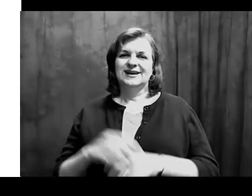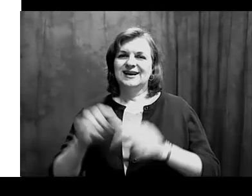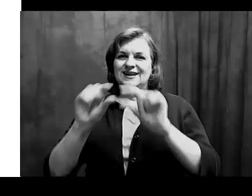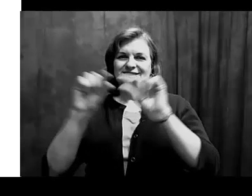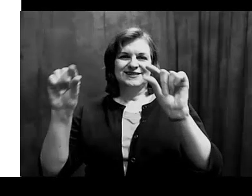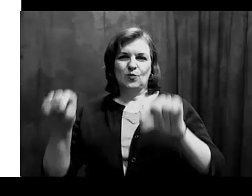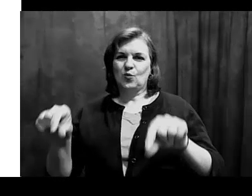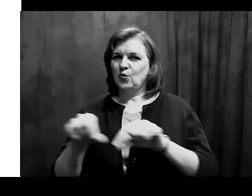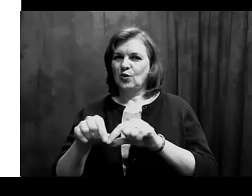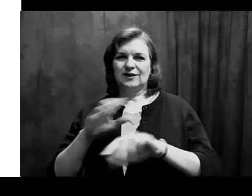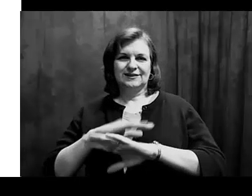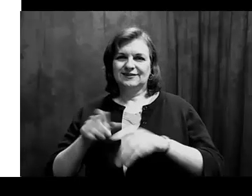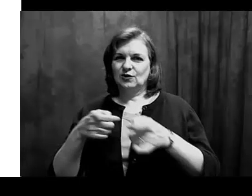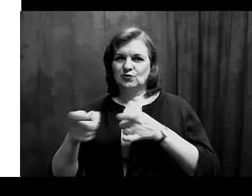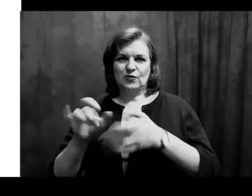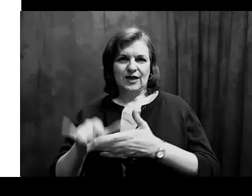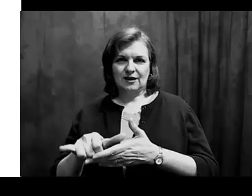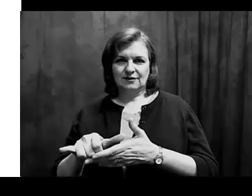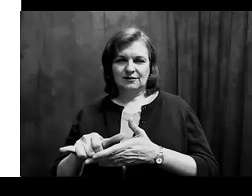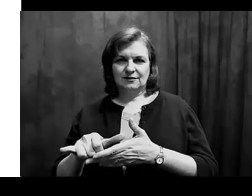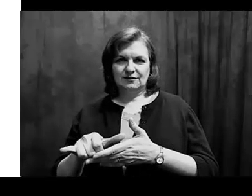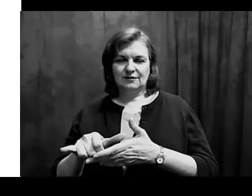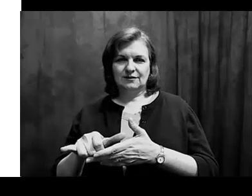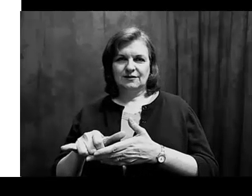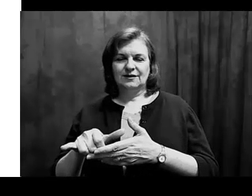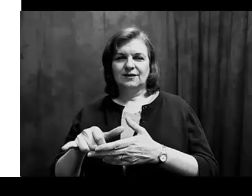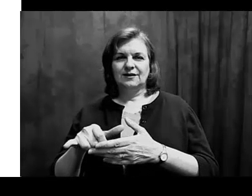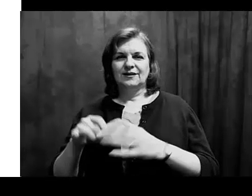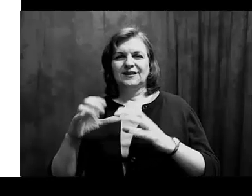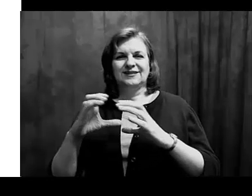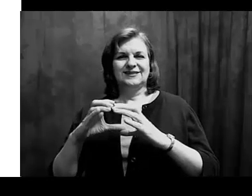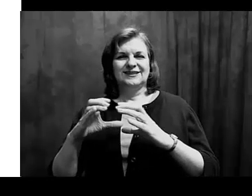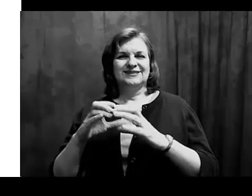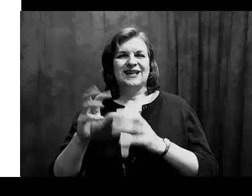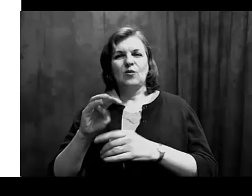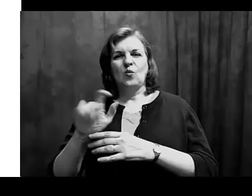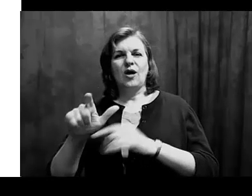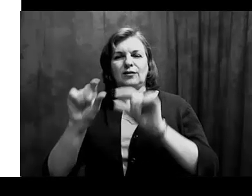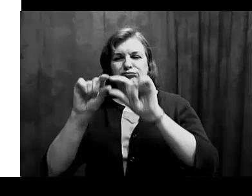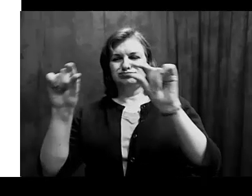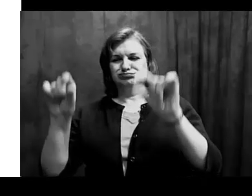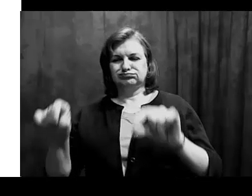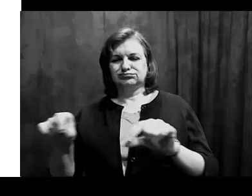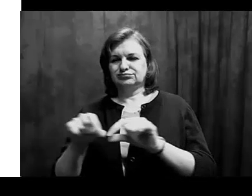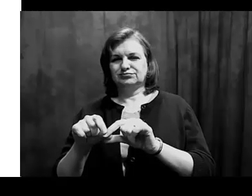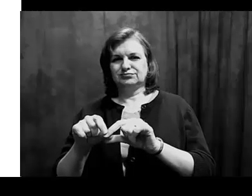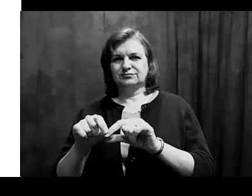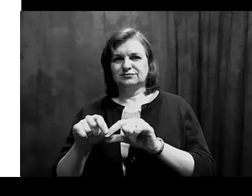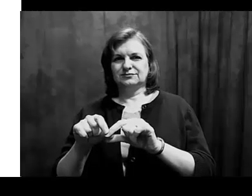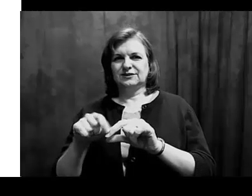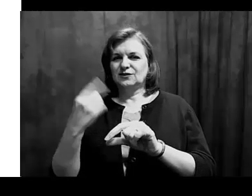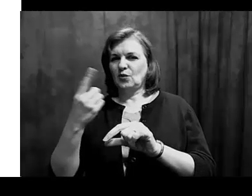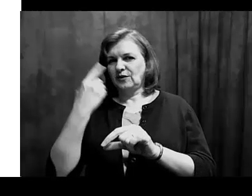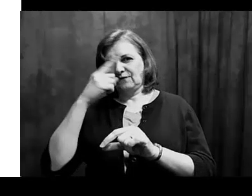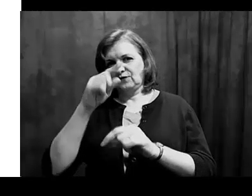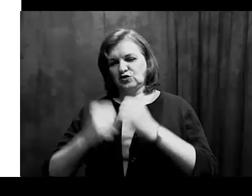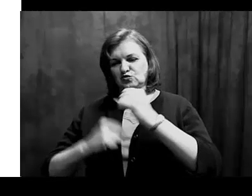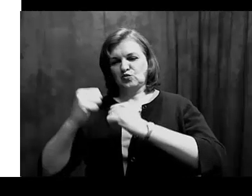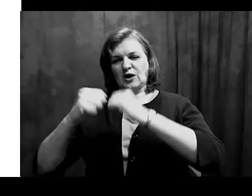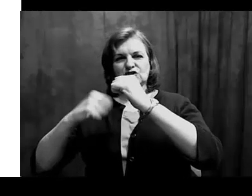because plants have a cell wall - if they have a cell wall we have to consider that